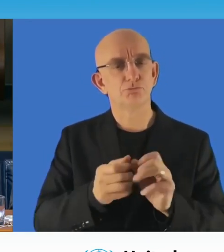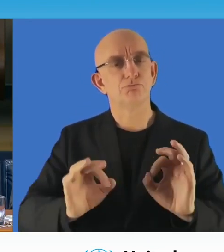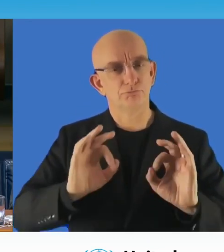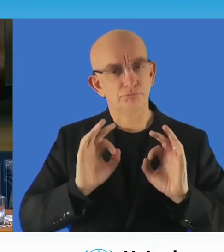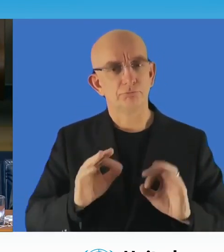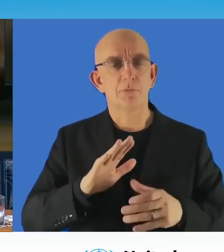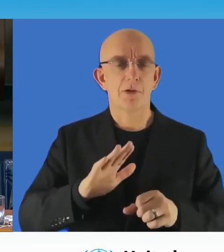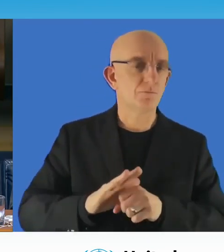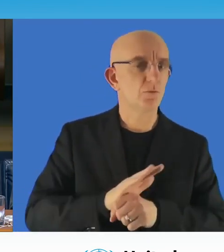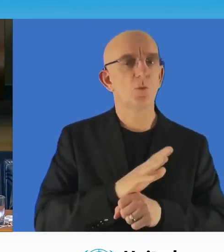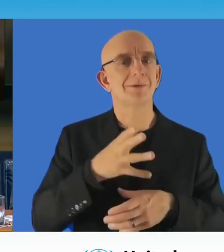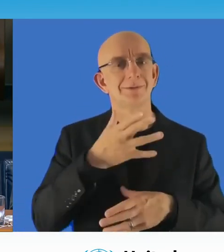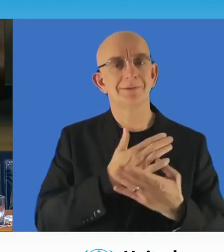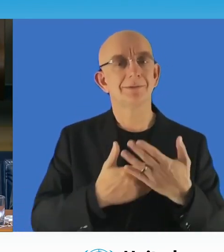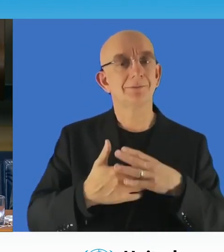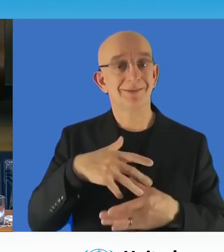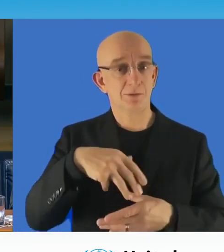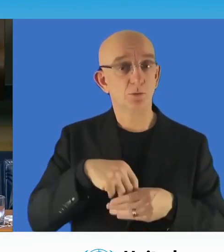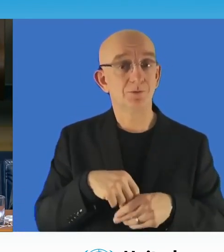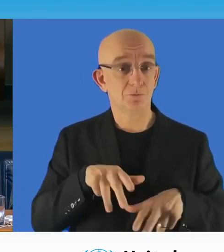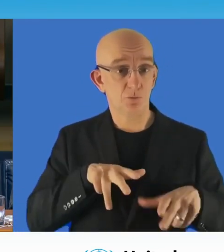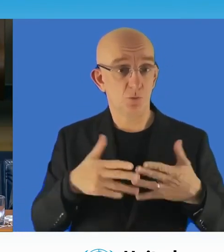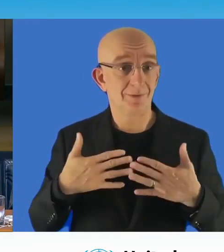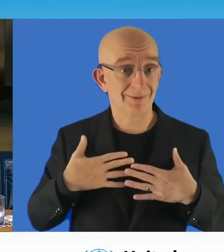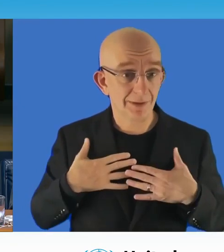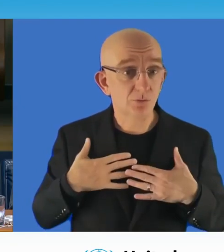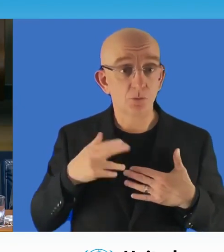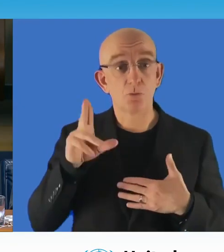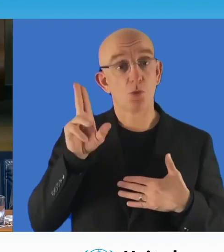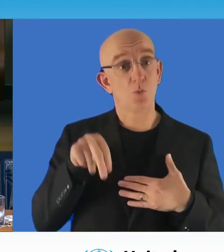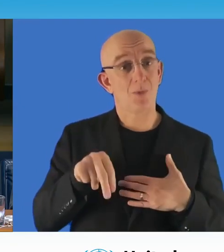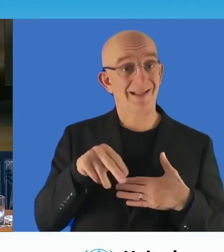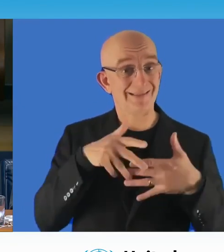with other un entities and all stakeholders to ensure that we can learn from each other